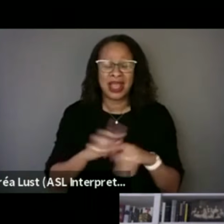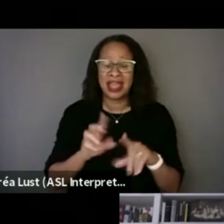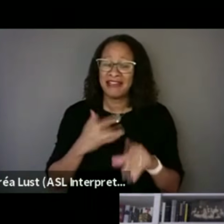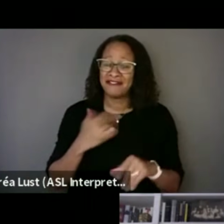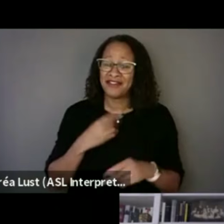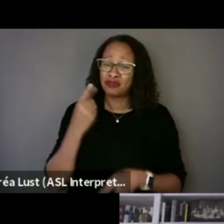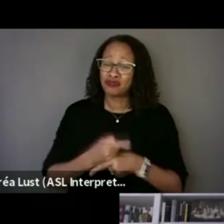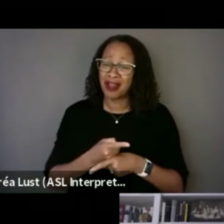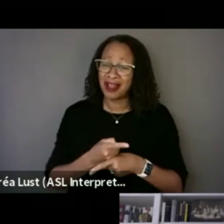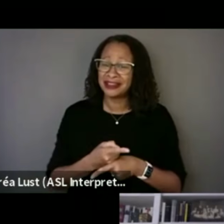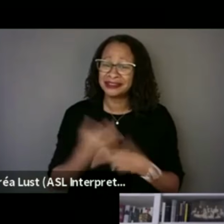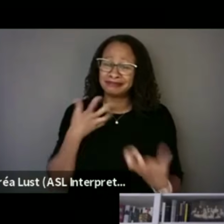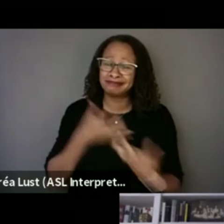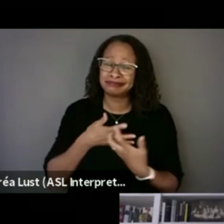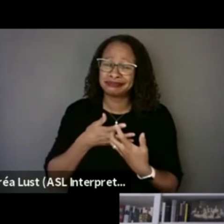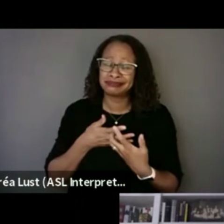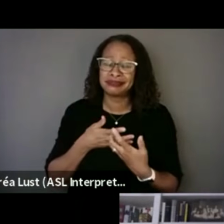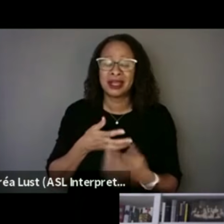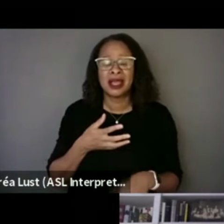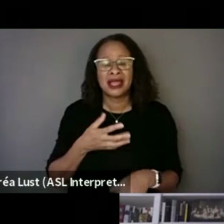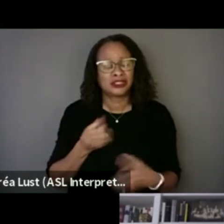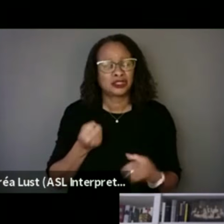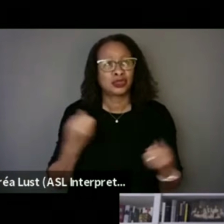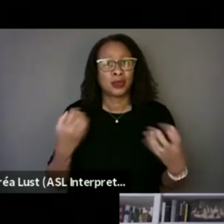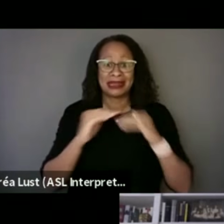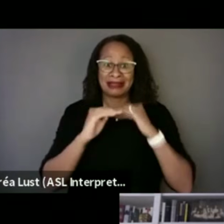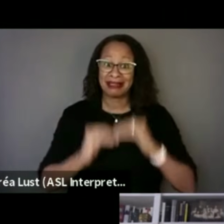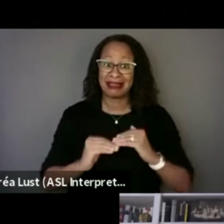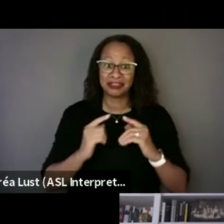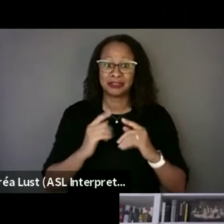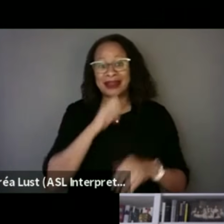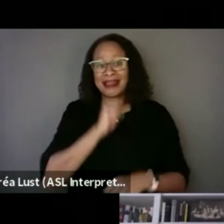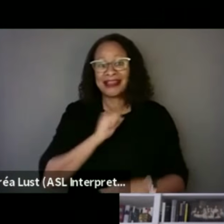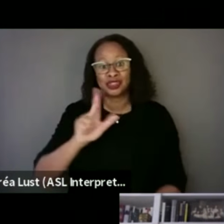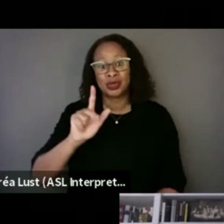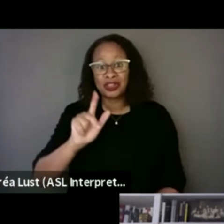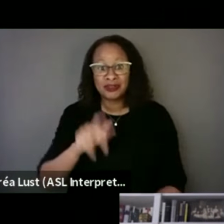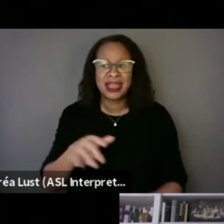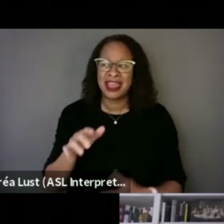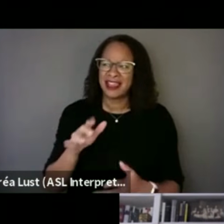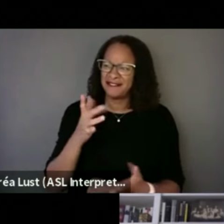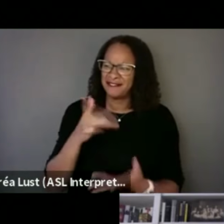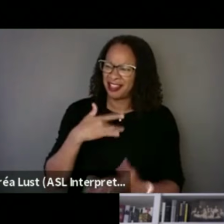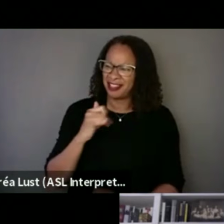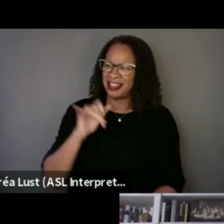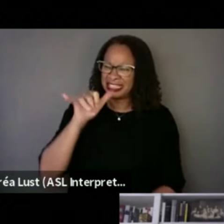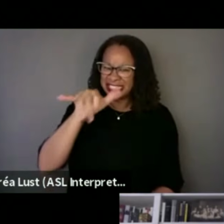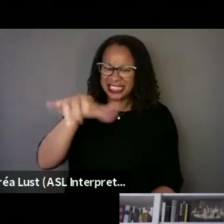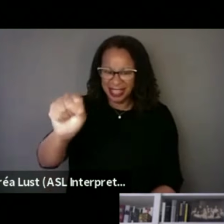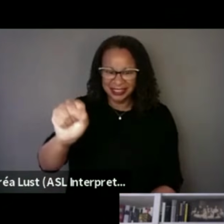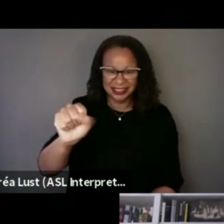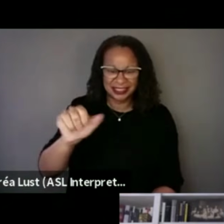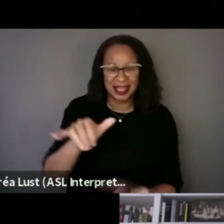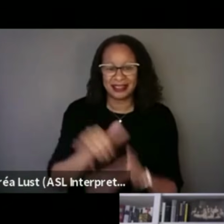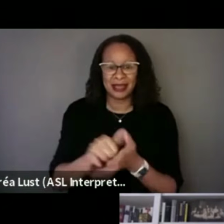there's so many layers to that interaction, but sort of at 23 it felt like, yes. And it was a very much like a finding your tribe,